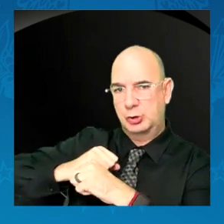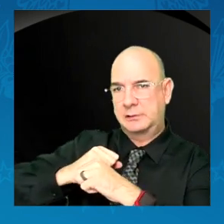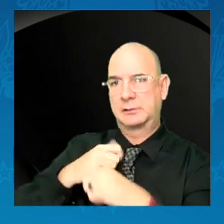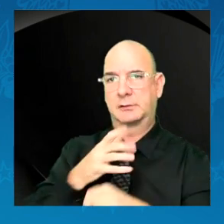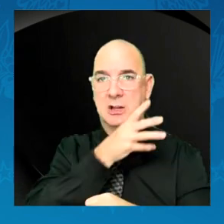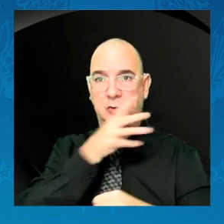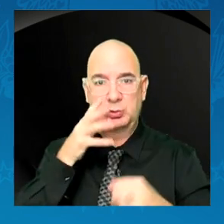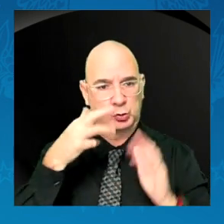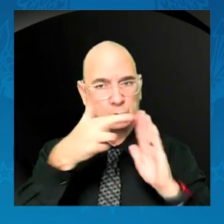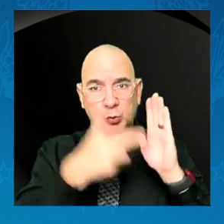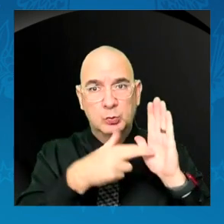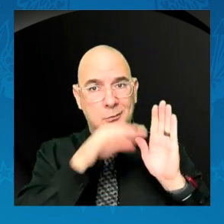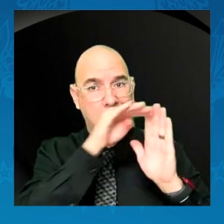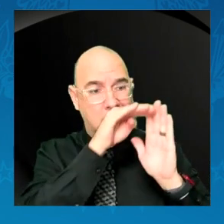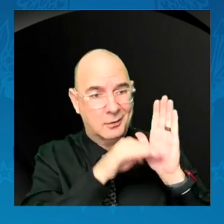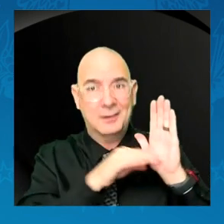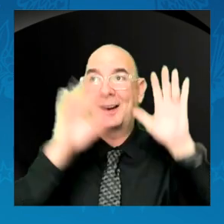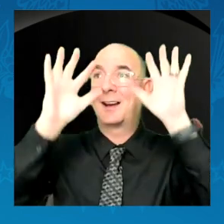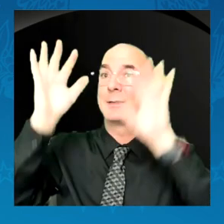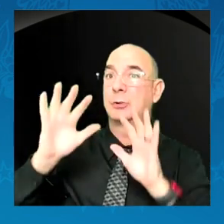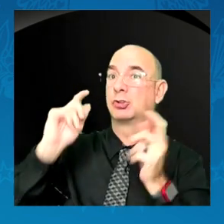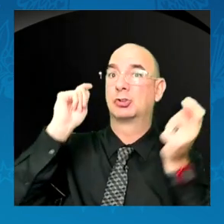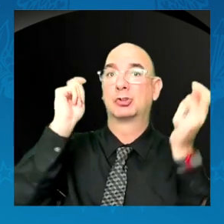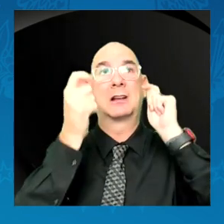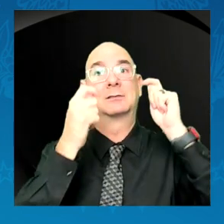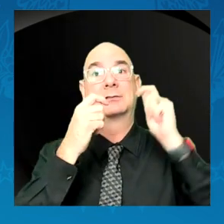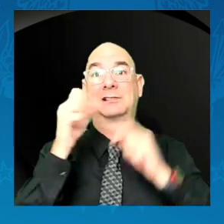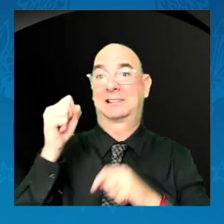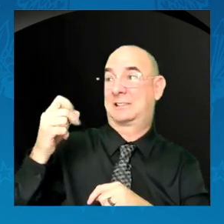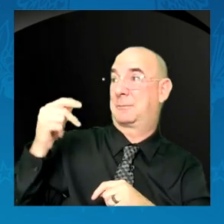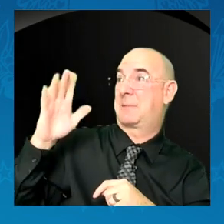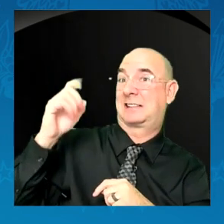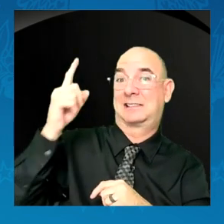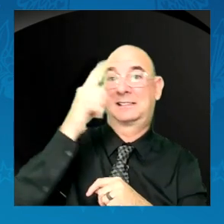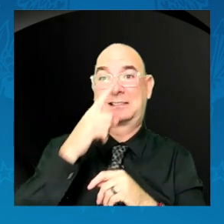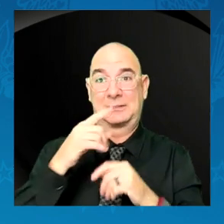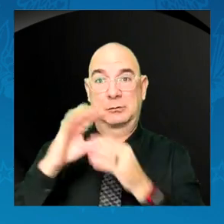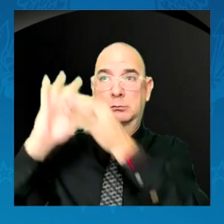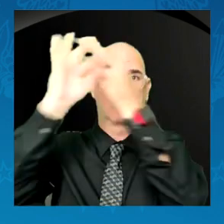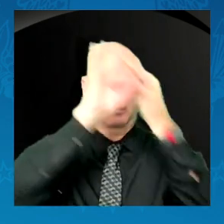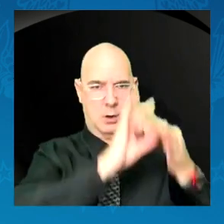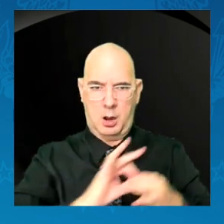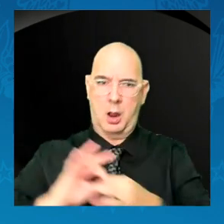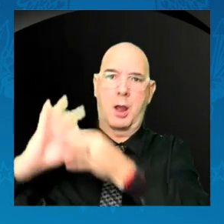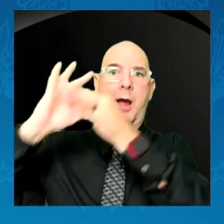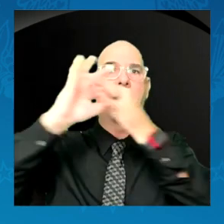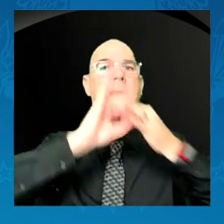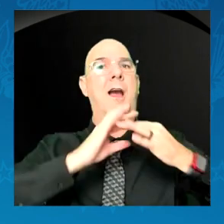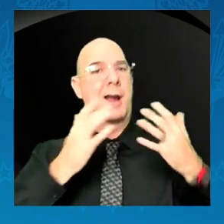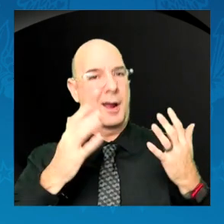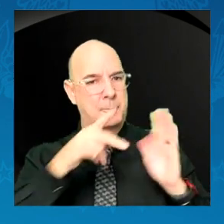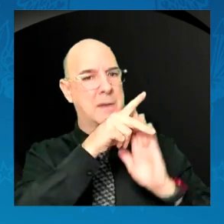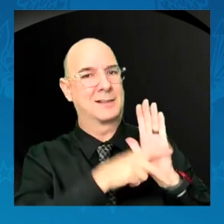is fully interlinked area of policy. Let me give you several examples. We've heard a lot about the Landsat satellite,